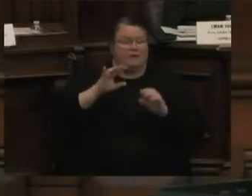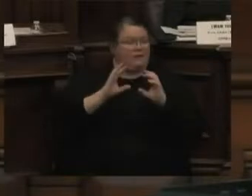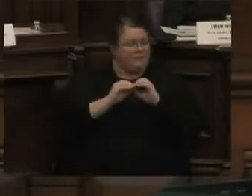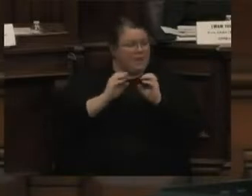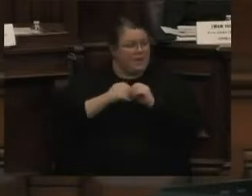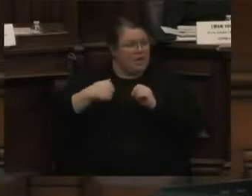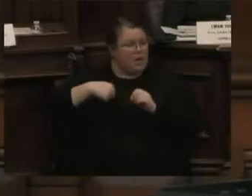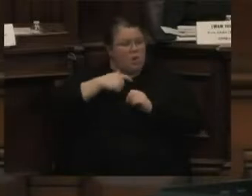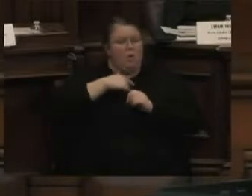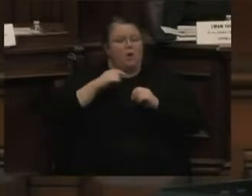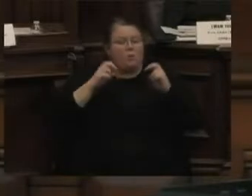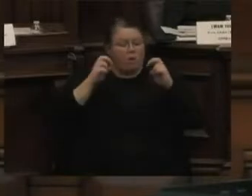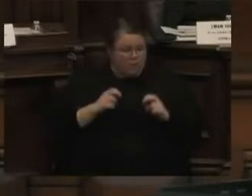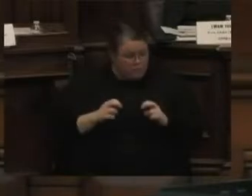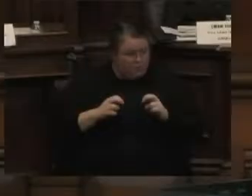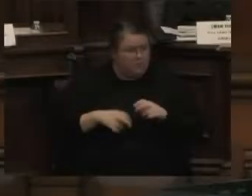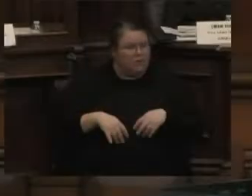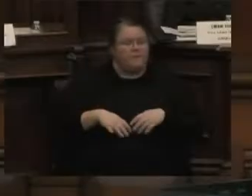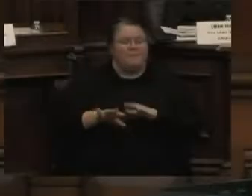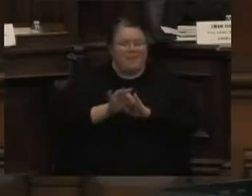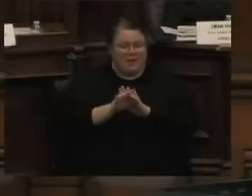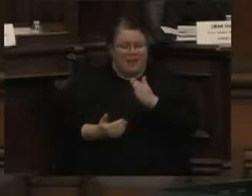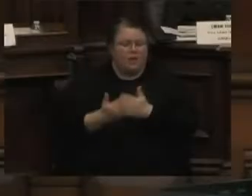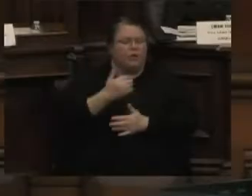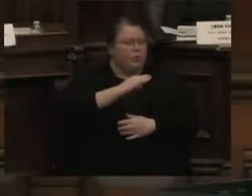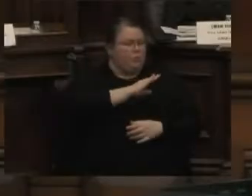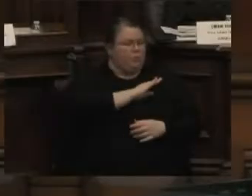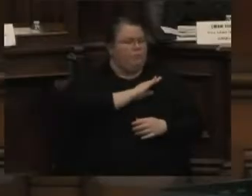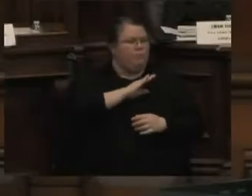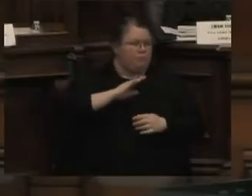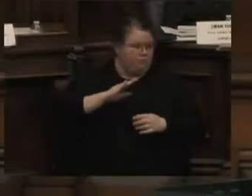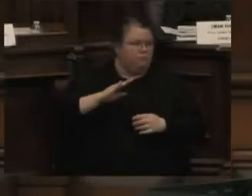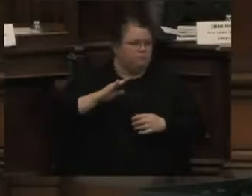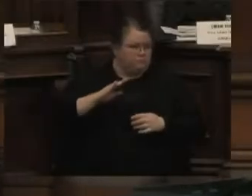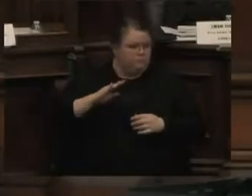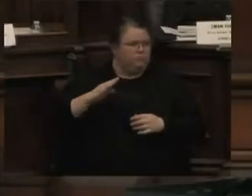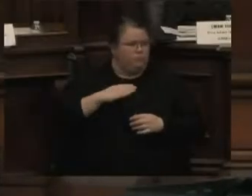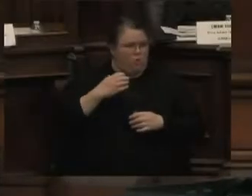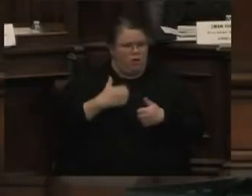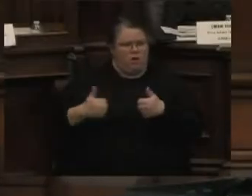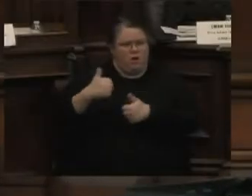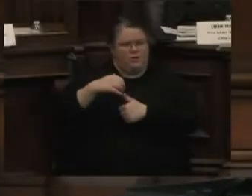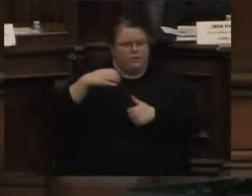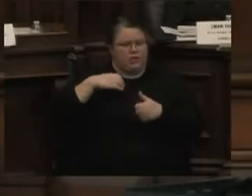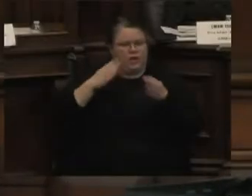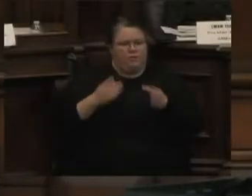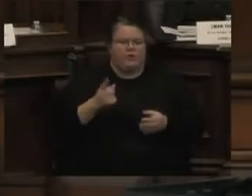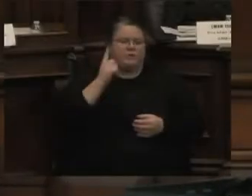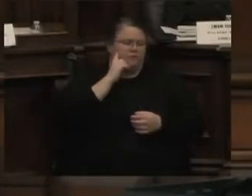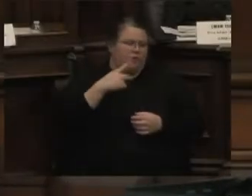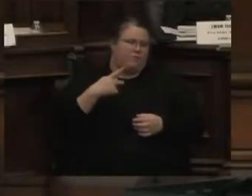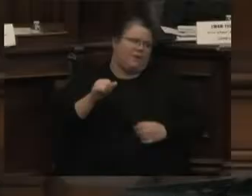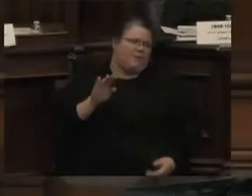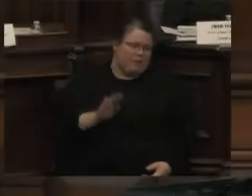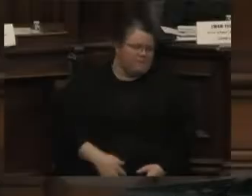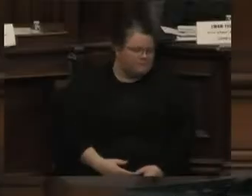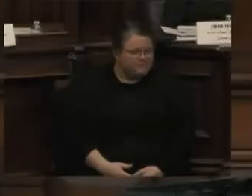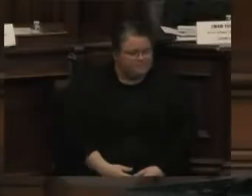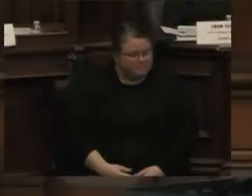July 1st of each year. So our July meeting, we will be meeting and we will be